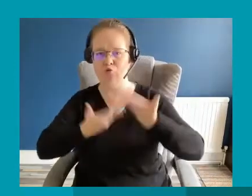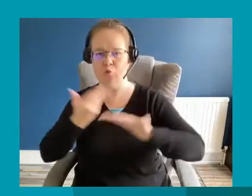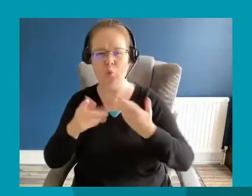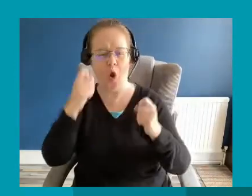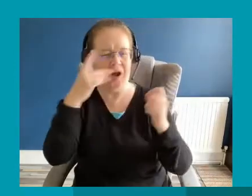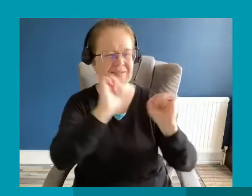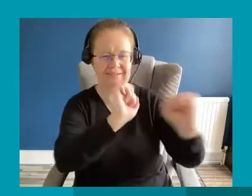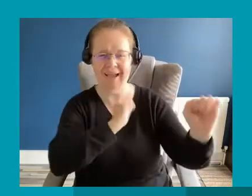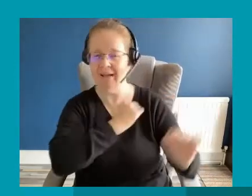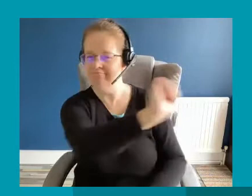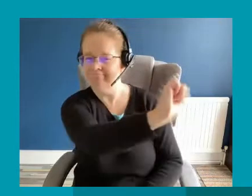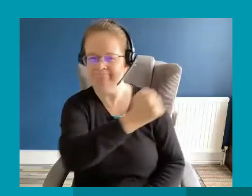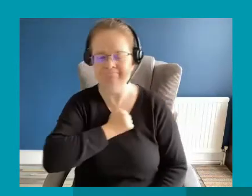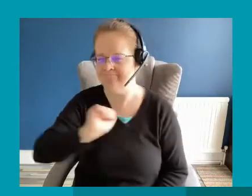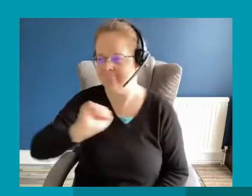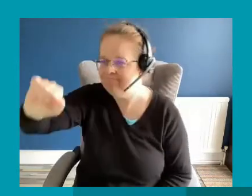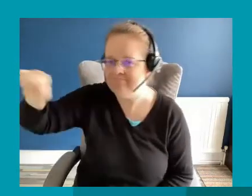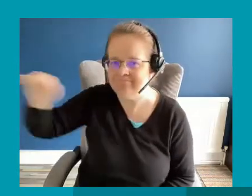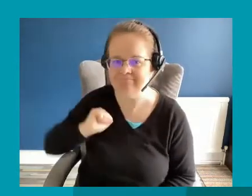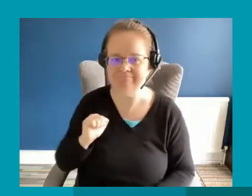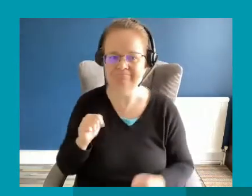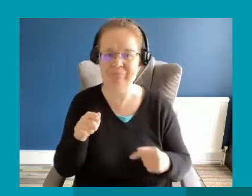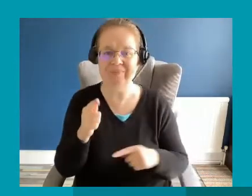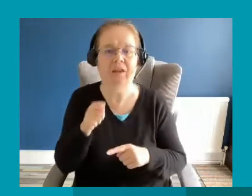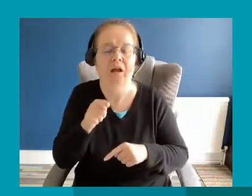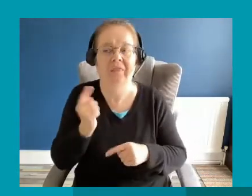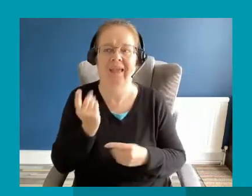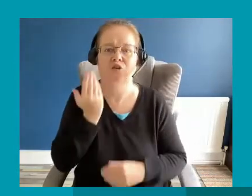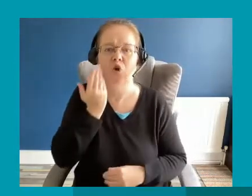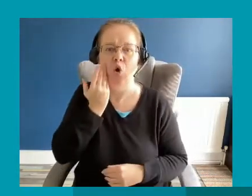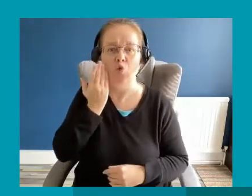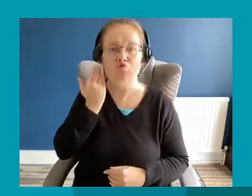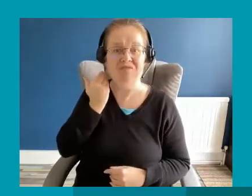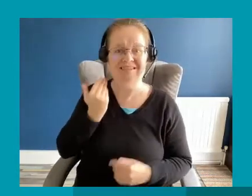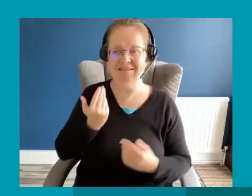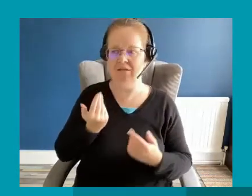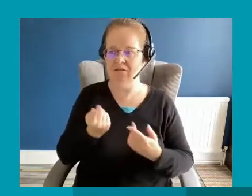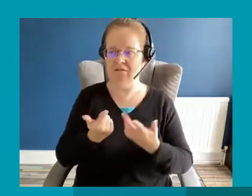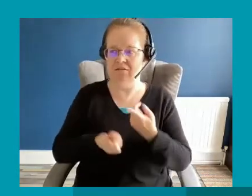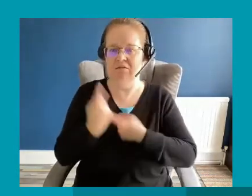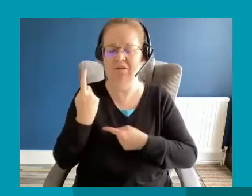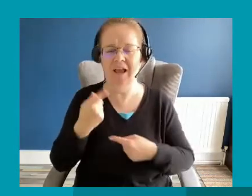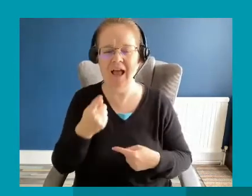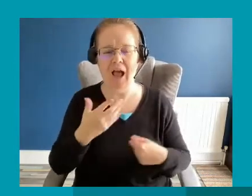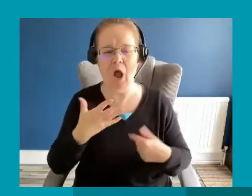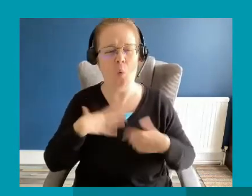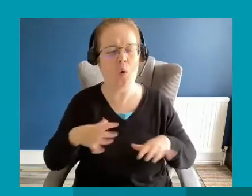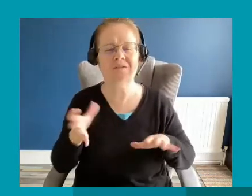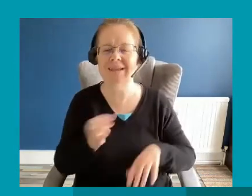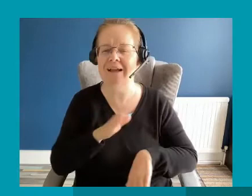I totally understand that this is a recent thing for you. And so you want to take your time and we